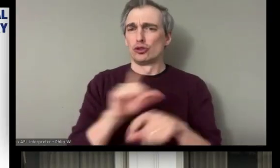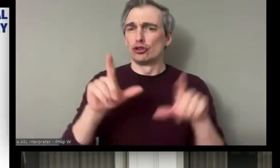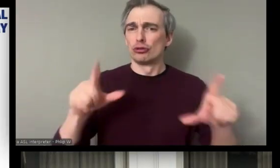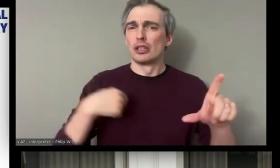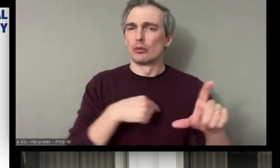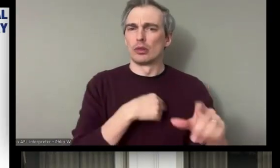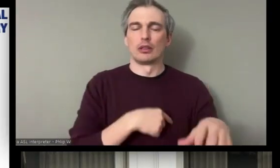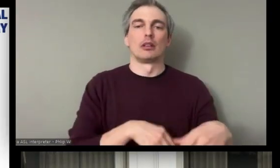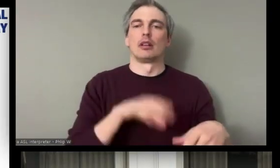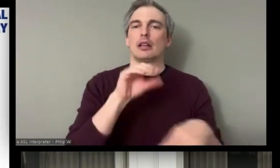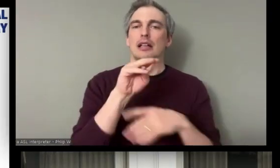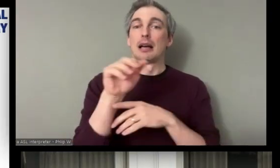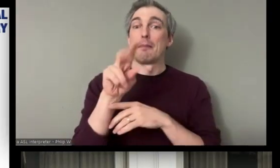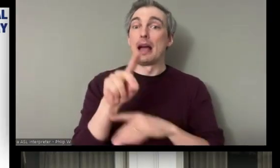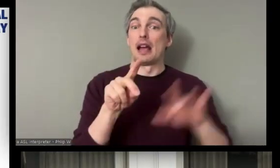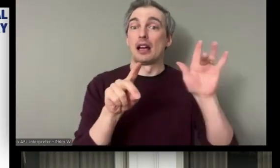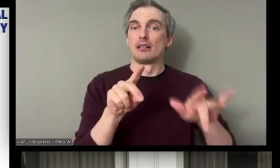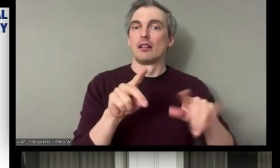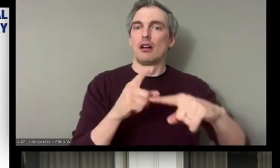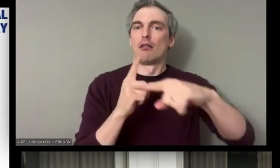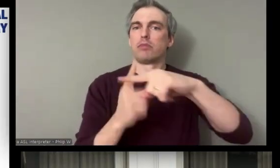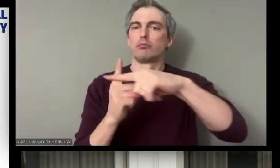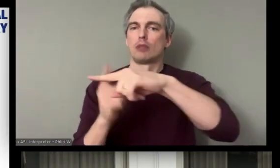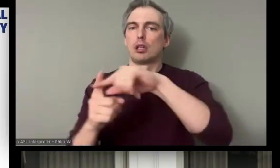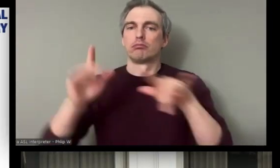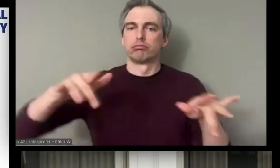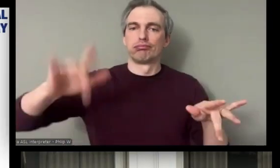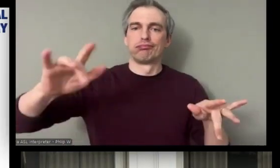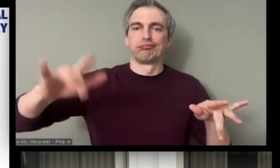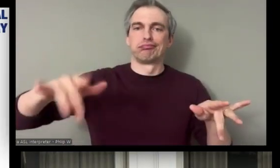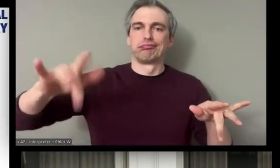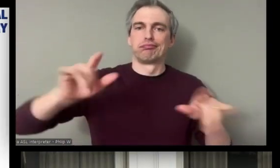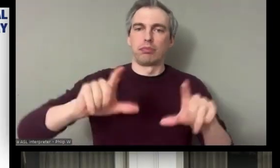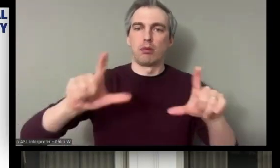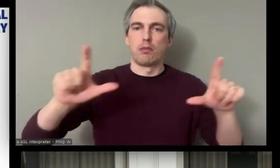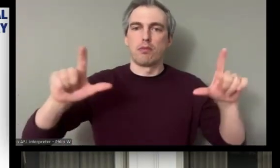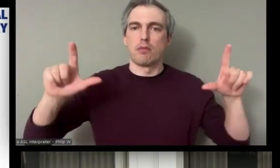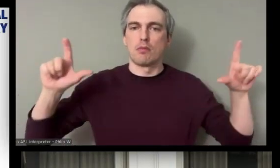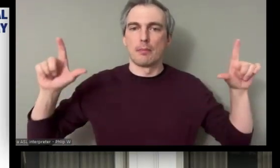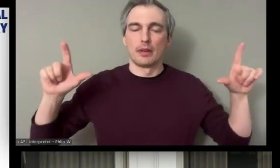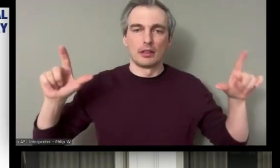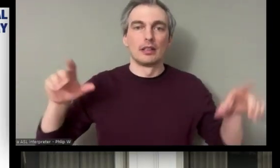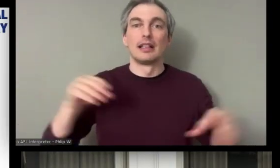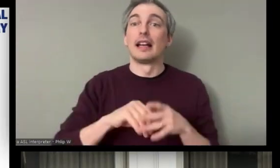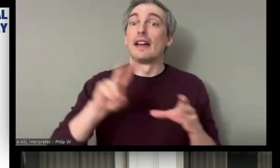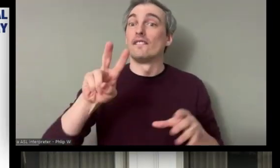In virtual reality, there's much more of an idea of... You can physically move closer to text.